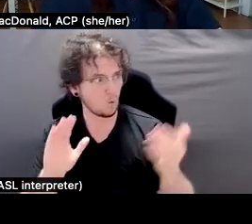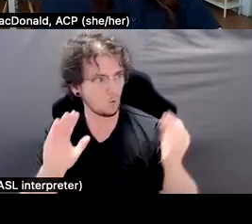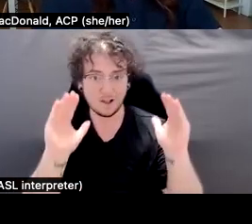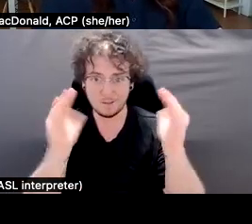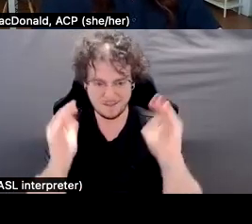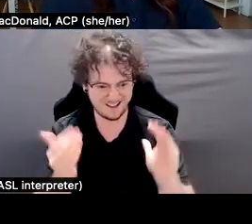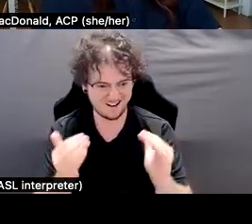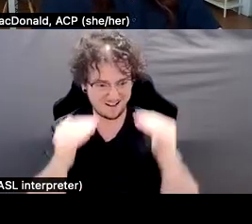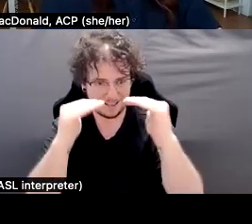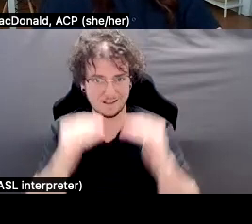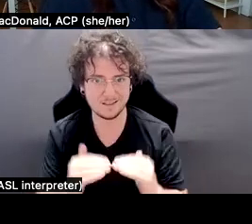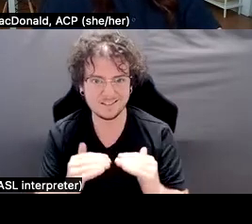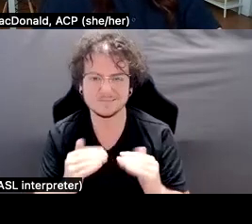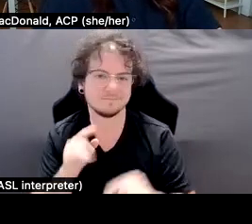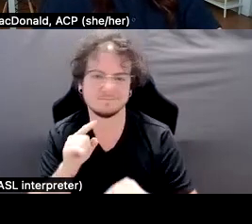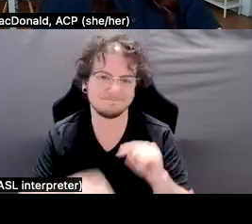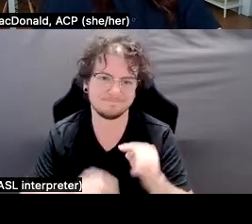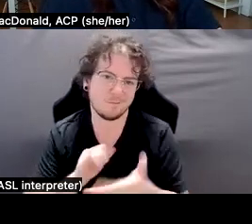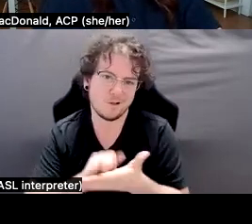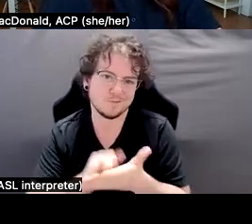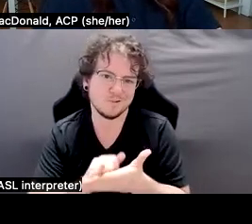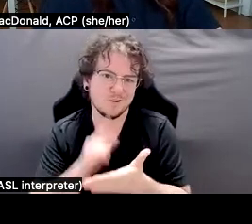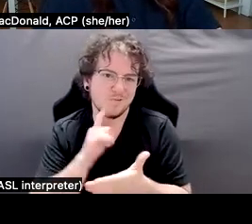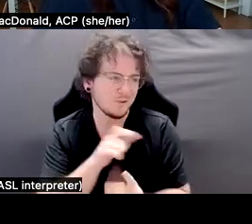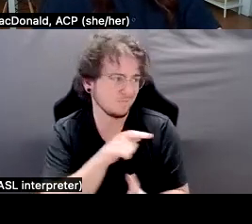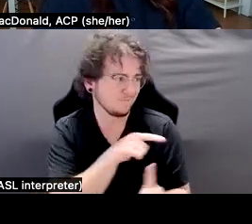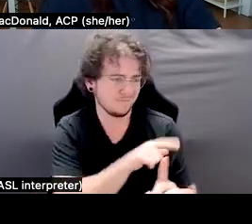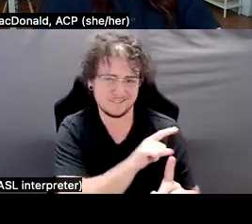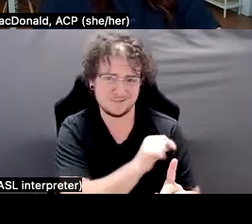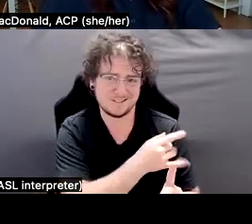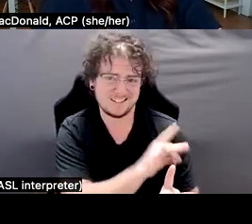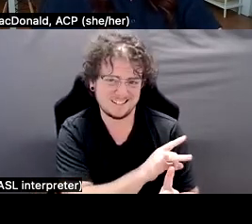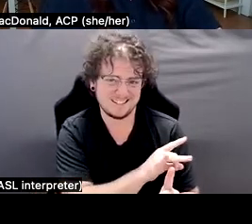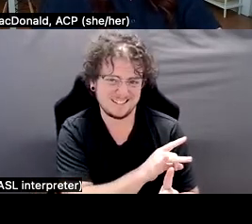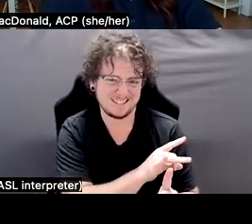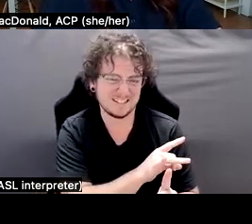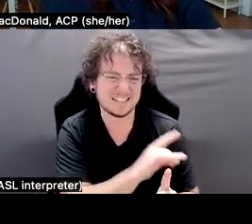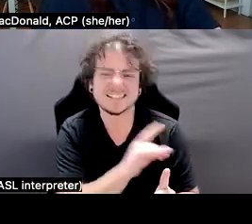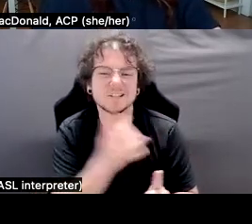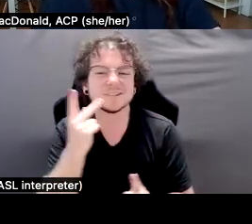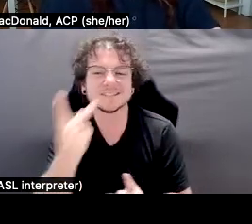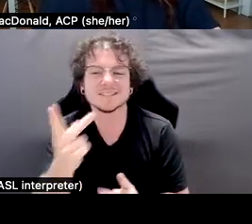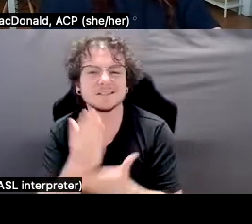be made to the 2018 data, which you might notice in some of the charts in the report.